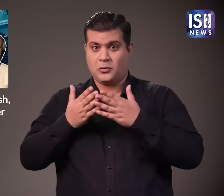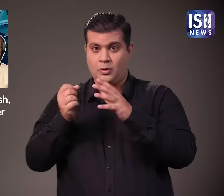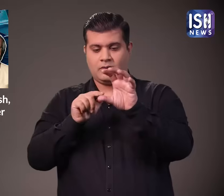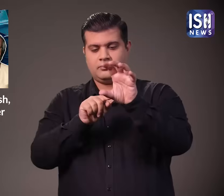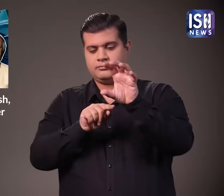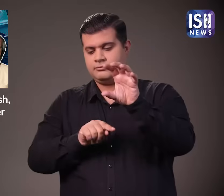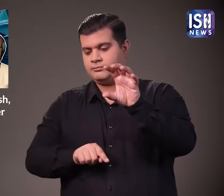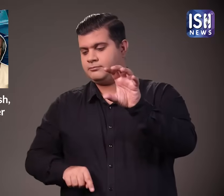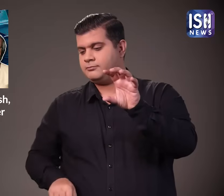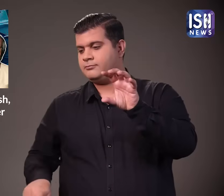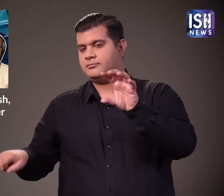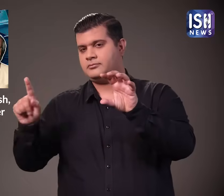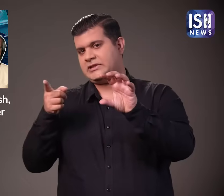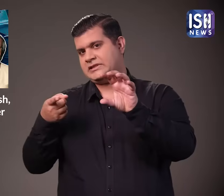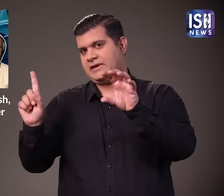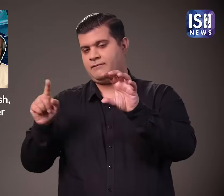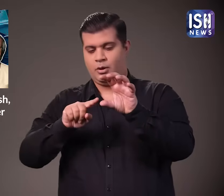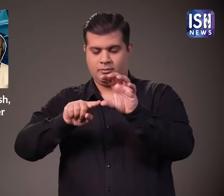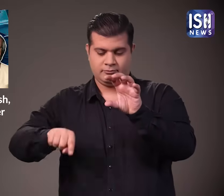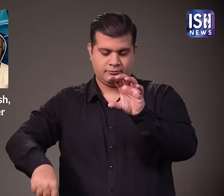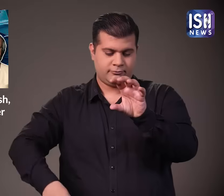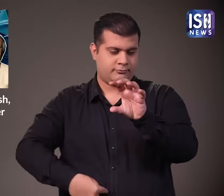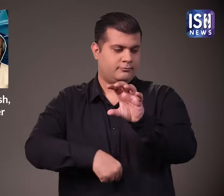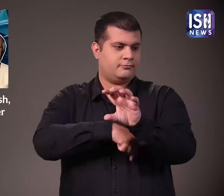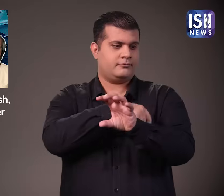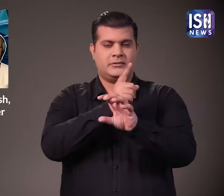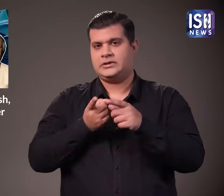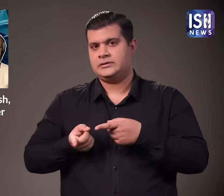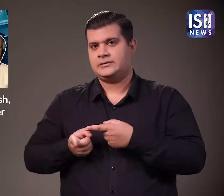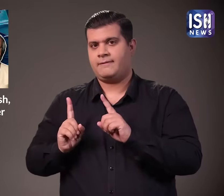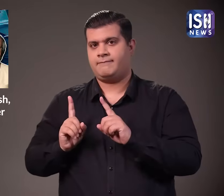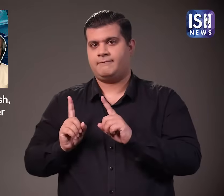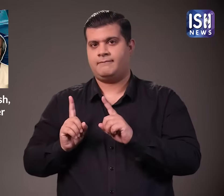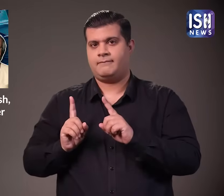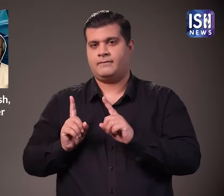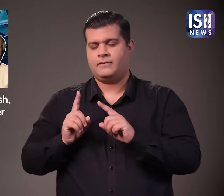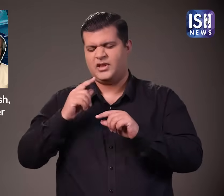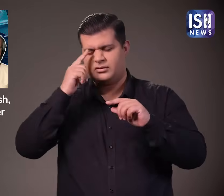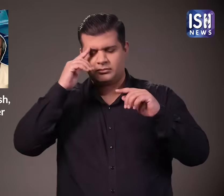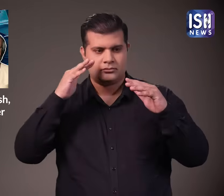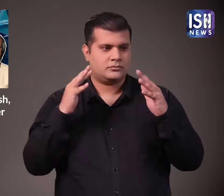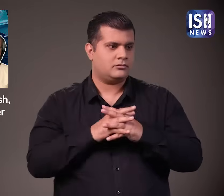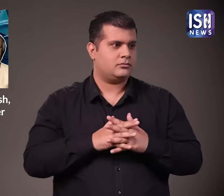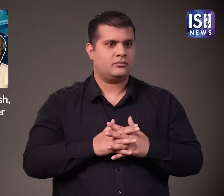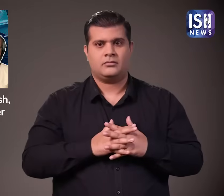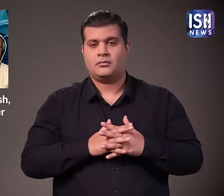It may have to use a longer sea route and handle the trade on its own.